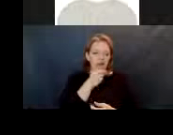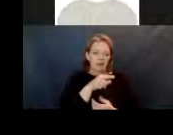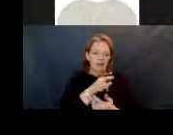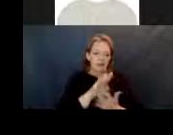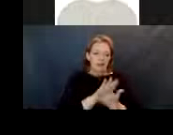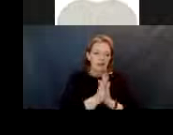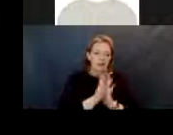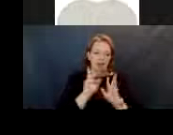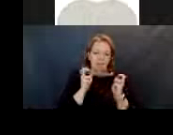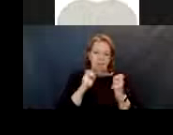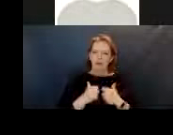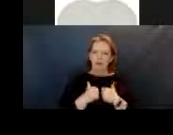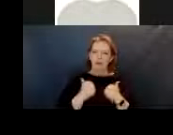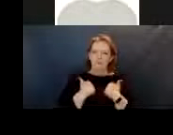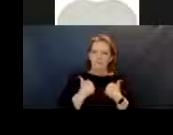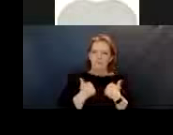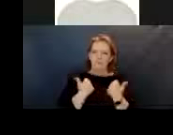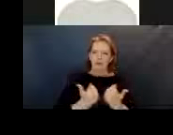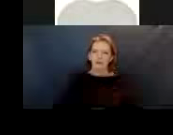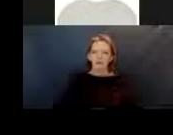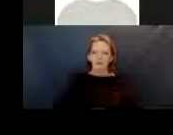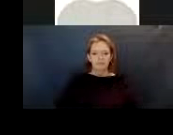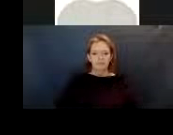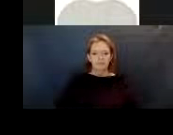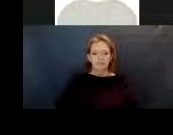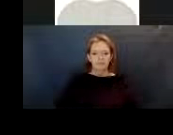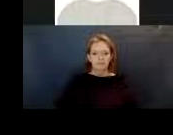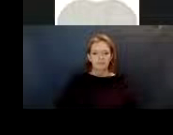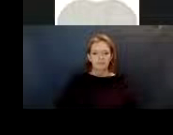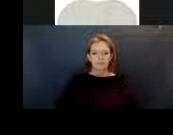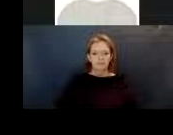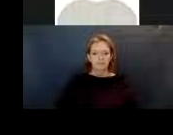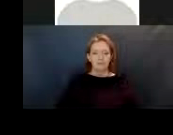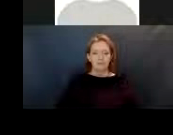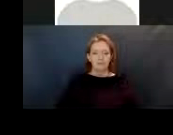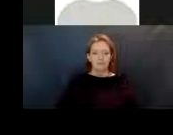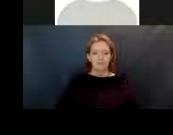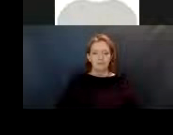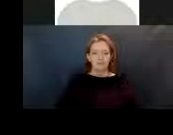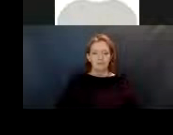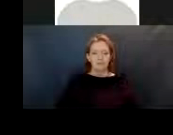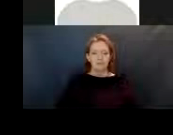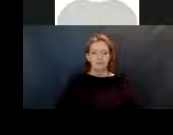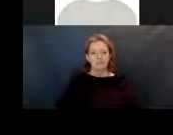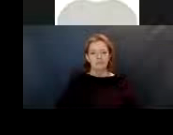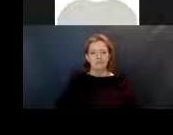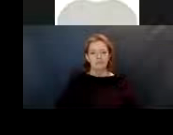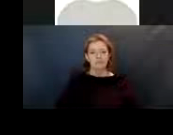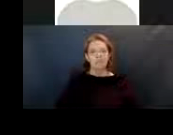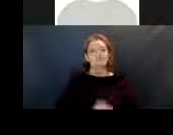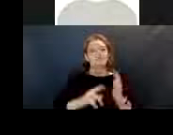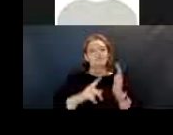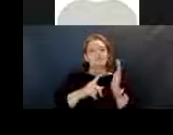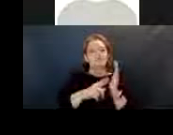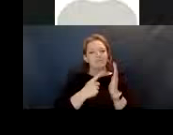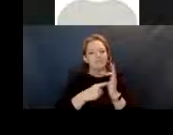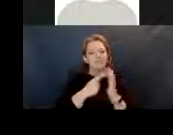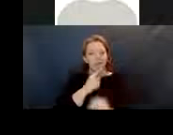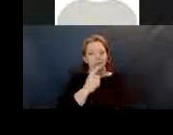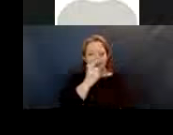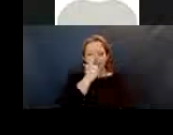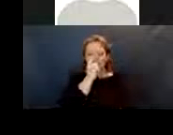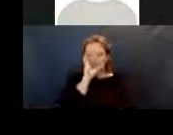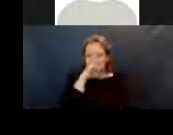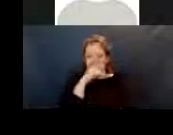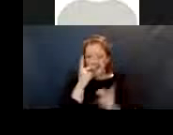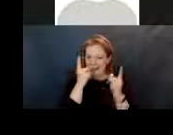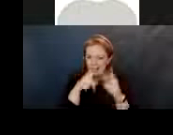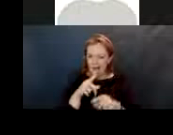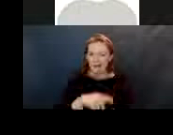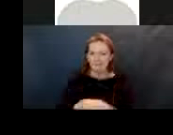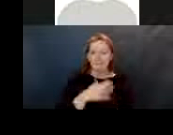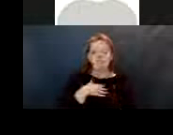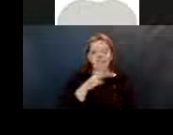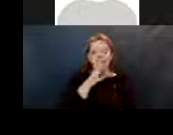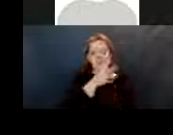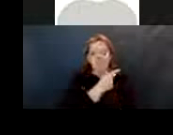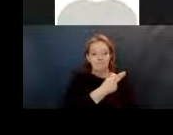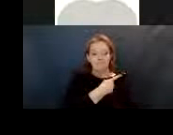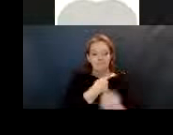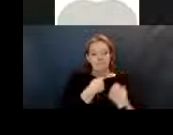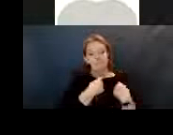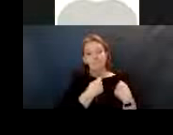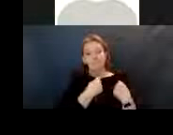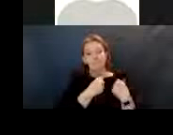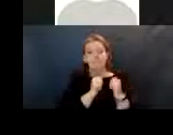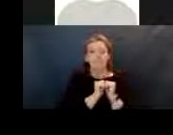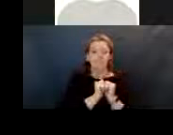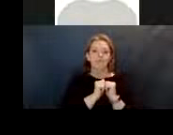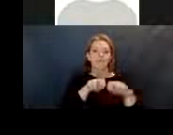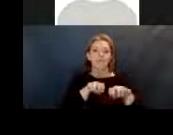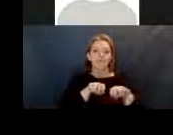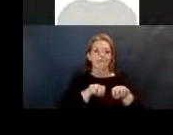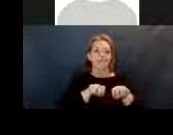It's strange when, sometimes I'm riding the roads with my mother and we'll be riding through